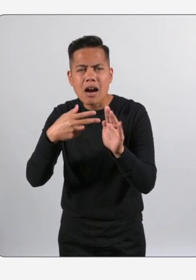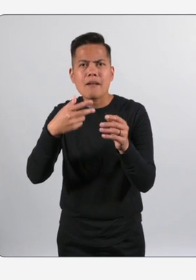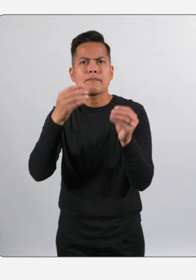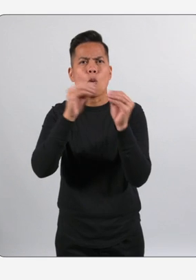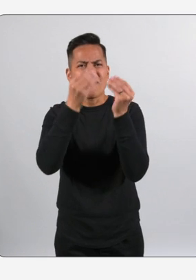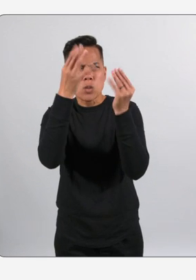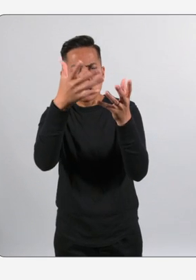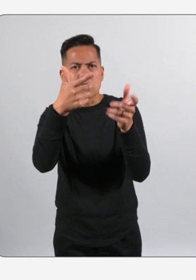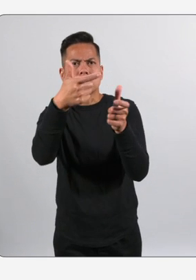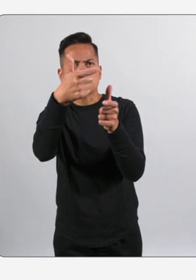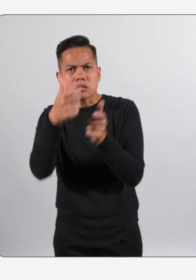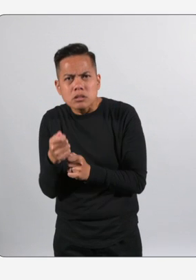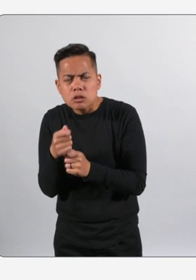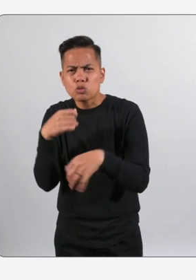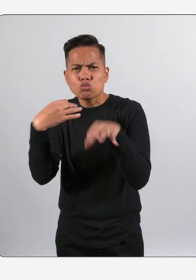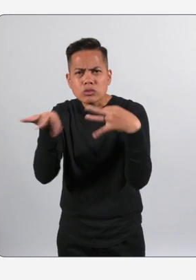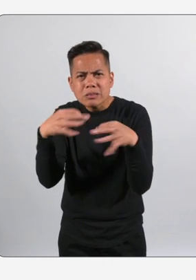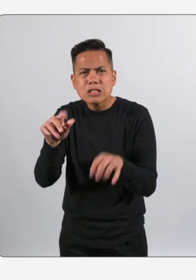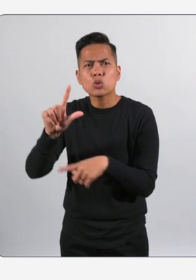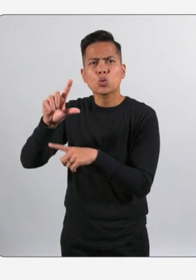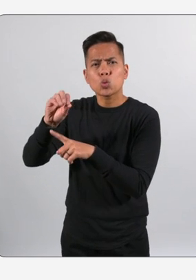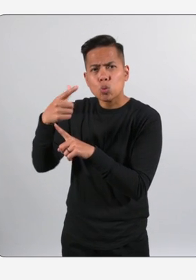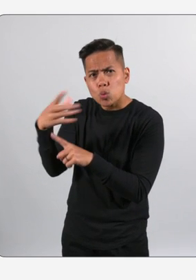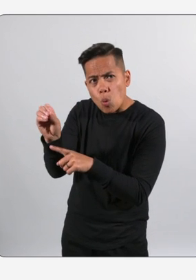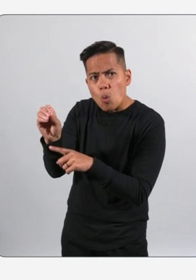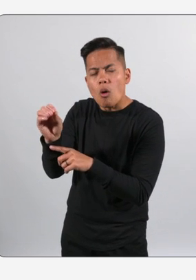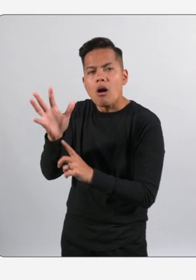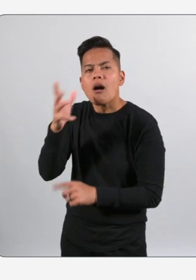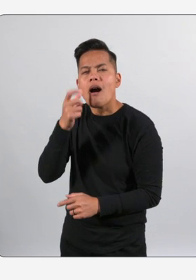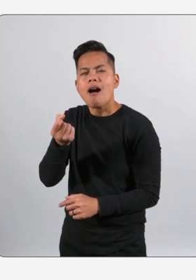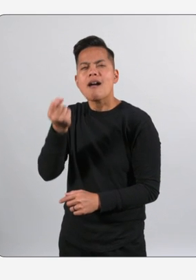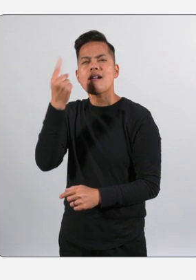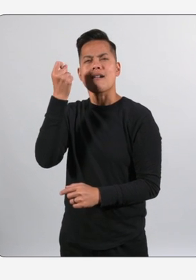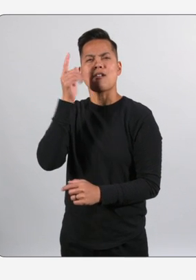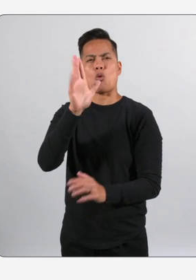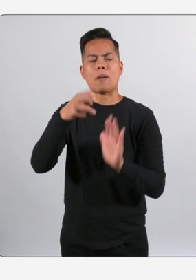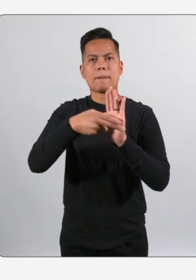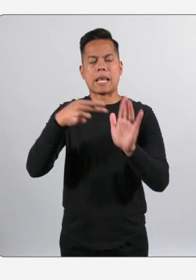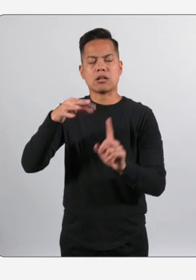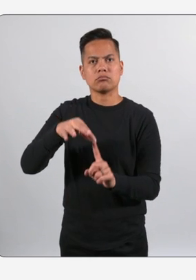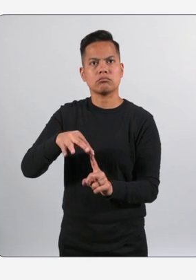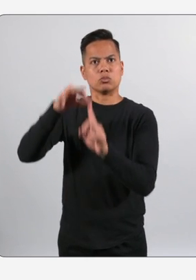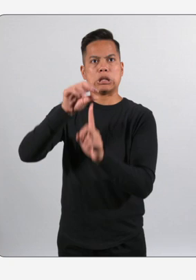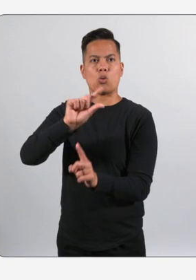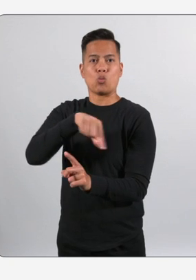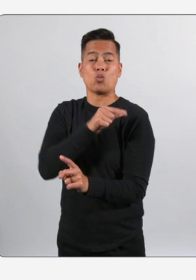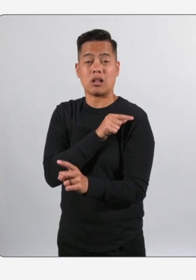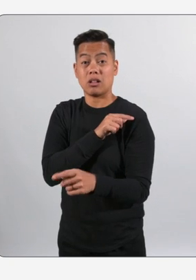It also uses these to better understand your brand's unique qualities. As a result, your campaign is